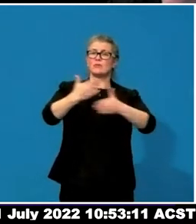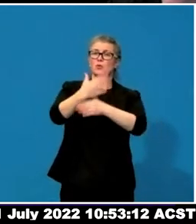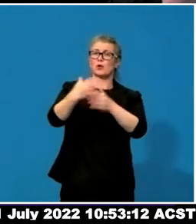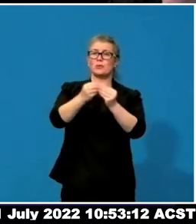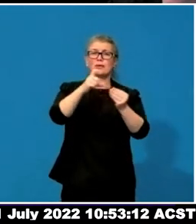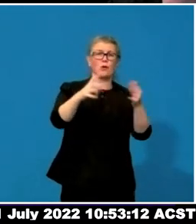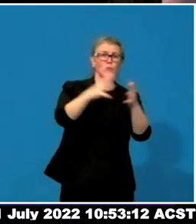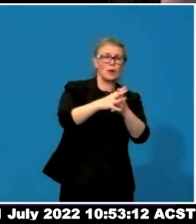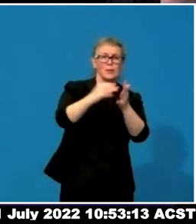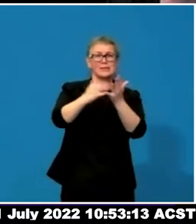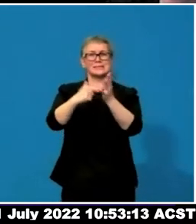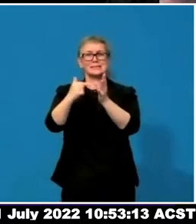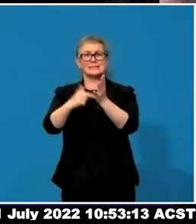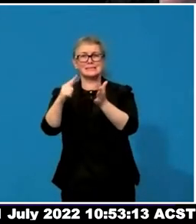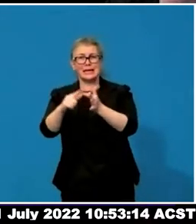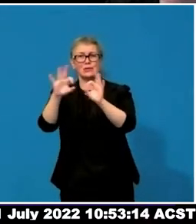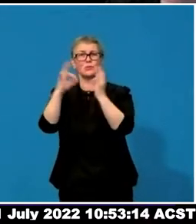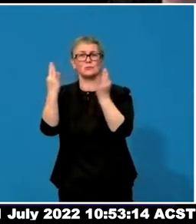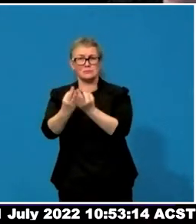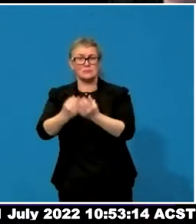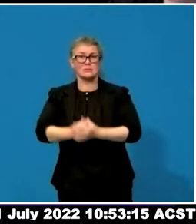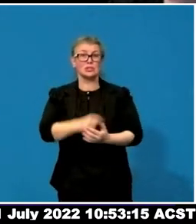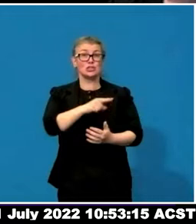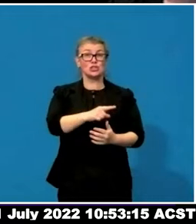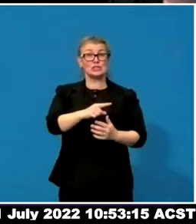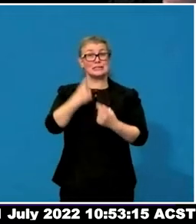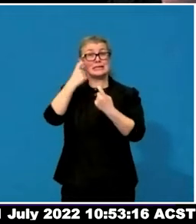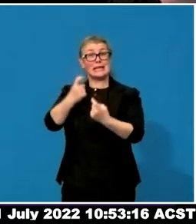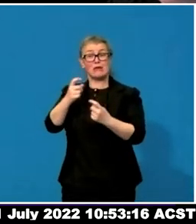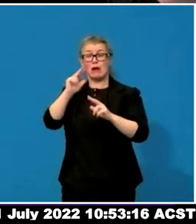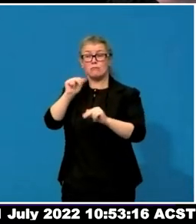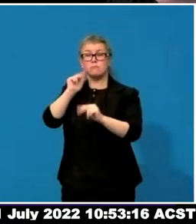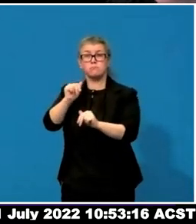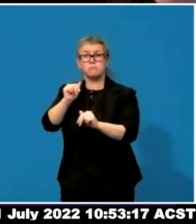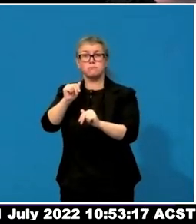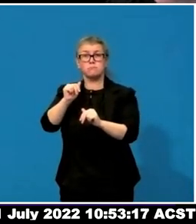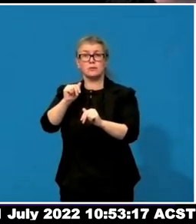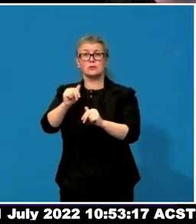She first became a carer of First Nations children with disability in 2016 and